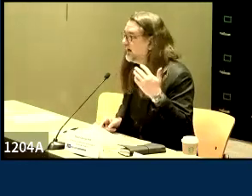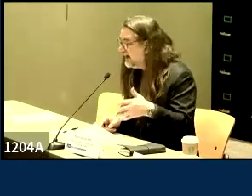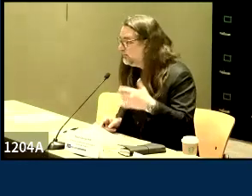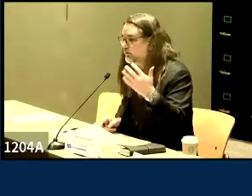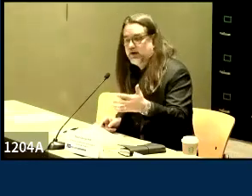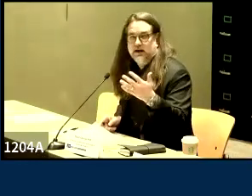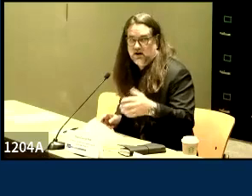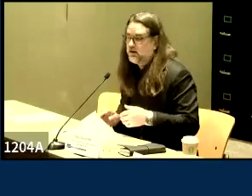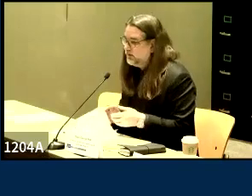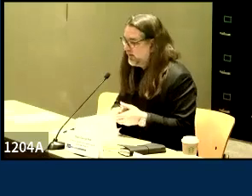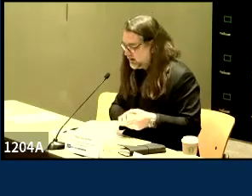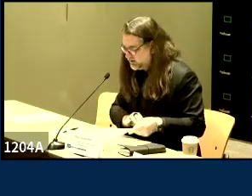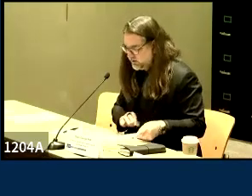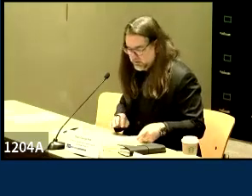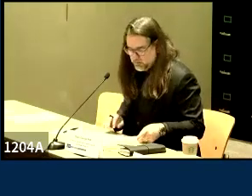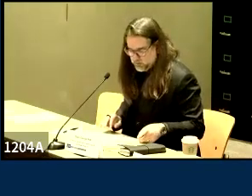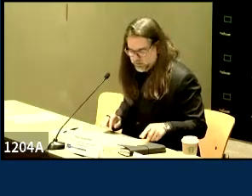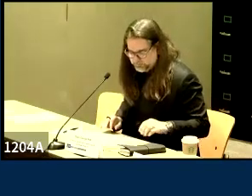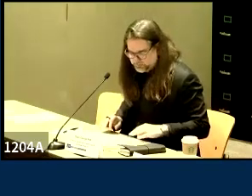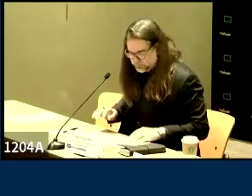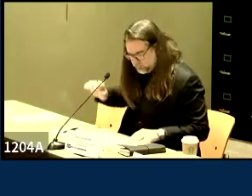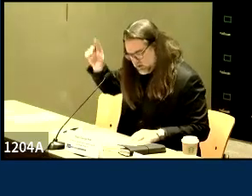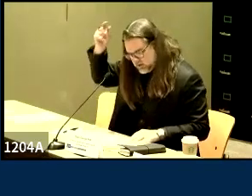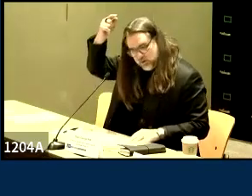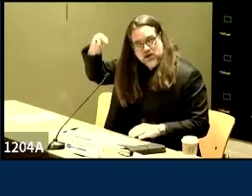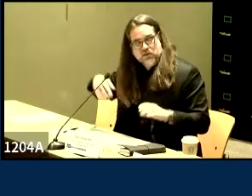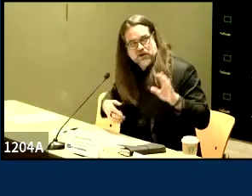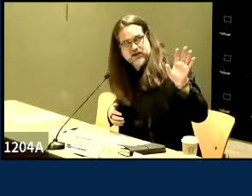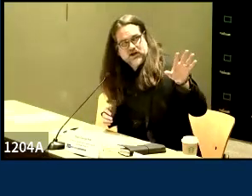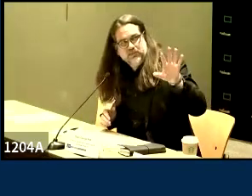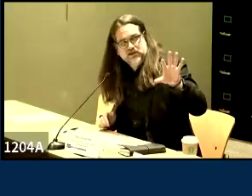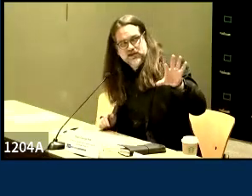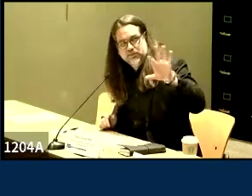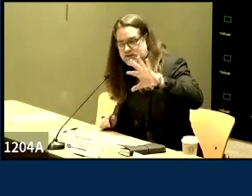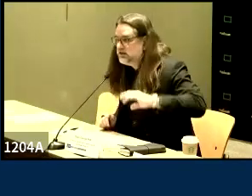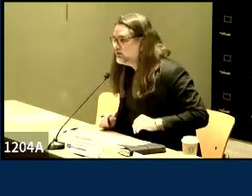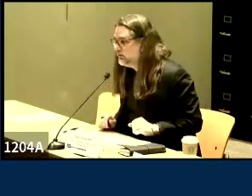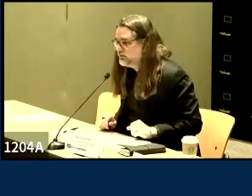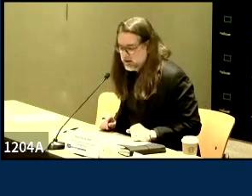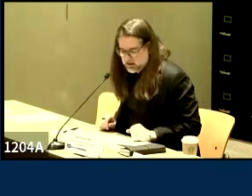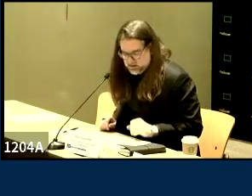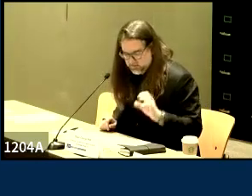to amplify our impact going forward. So wanted to give a couple examples in each of those buckets.